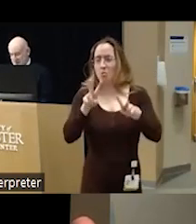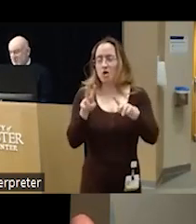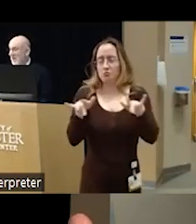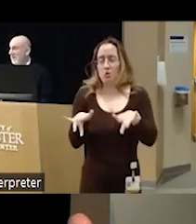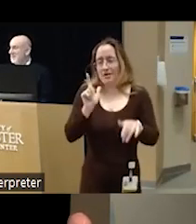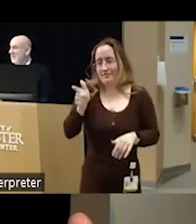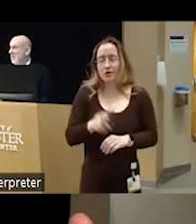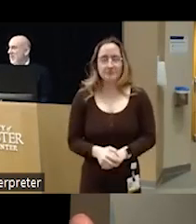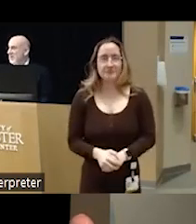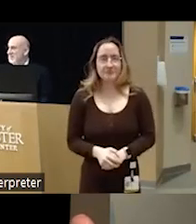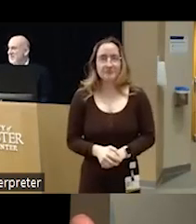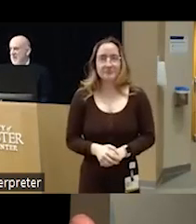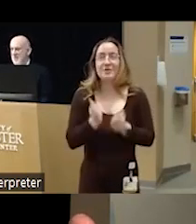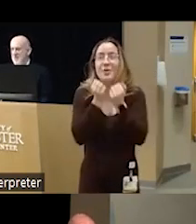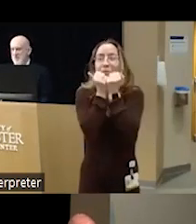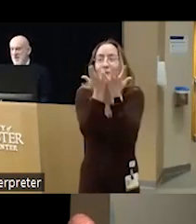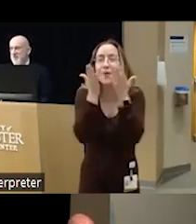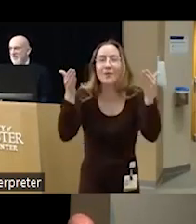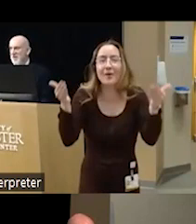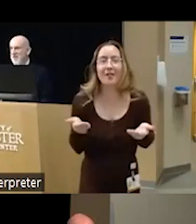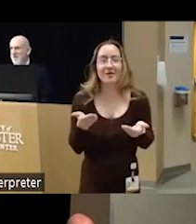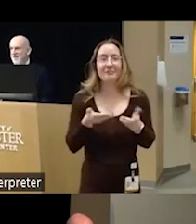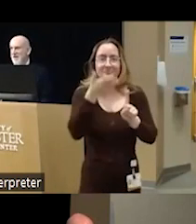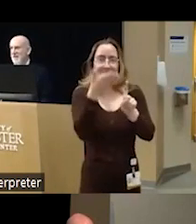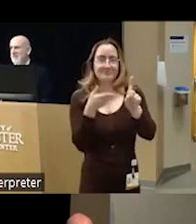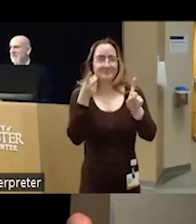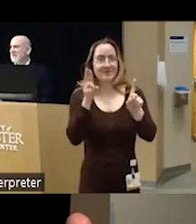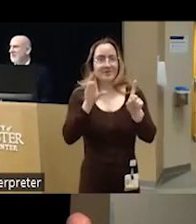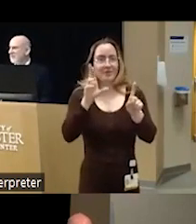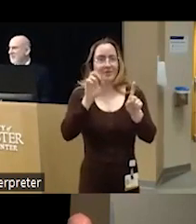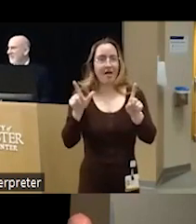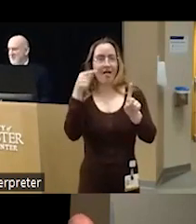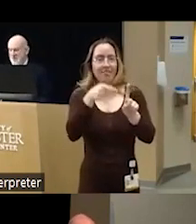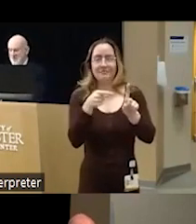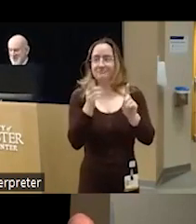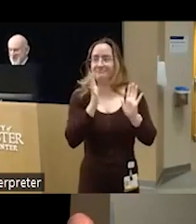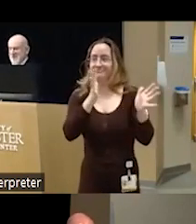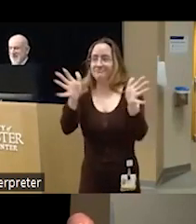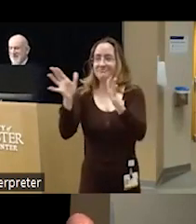So anyway, let's give a one welcome to Dr. Kristoff Corral and hope they'll be a good discussion at the end.